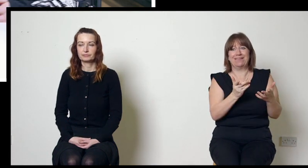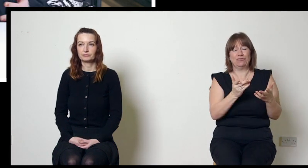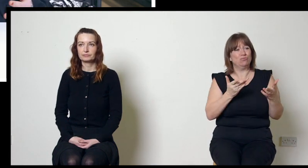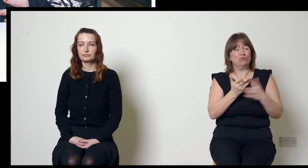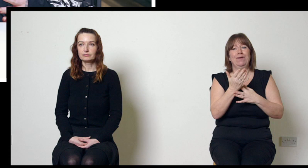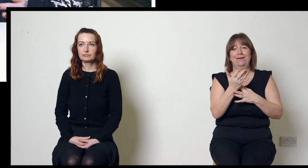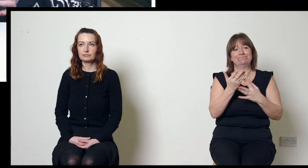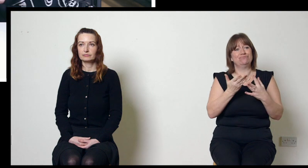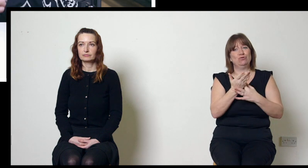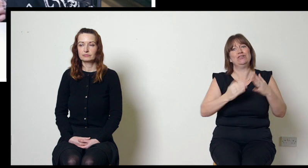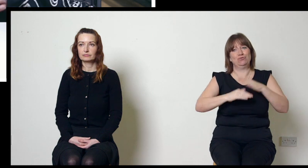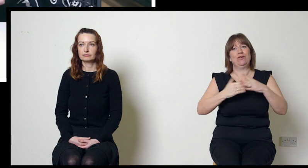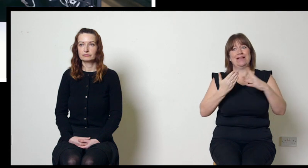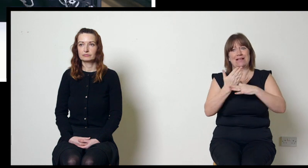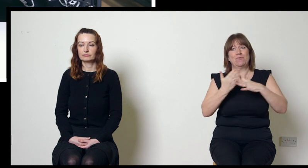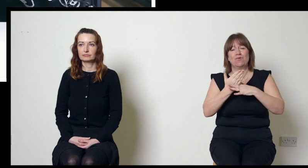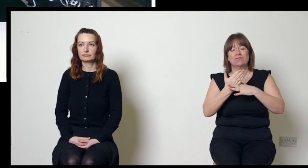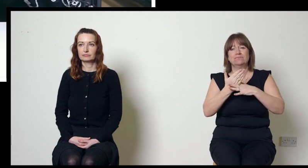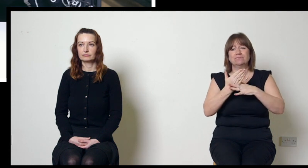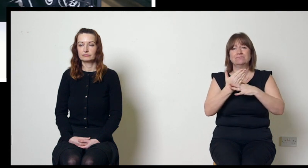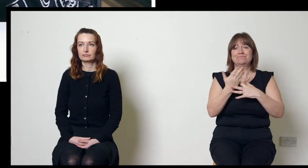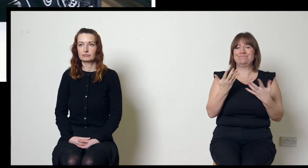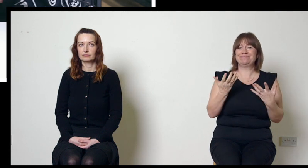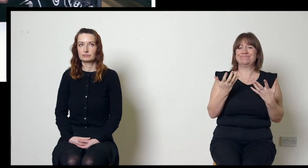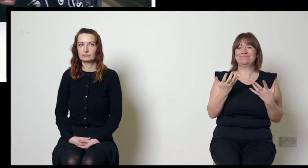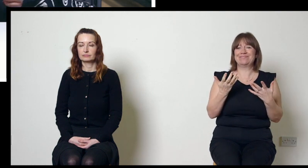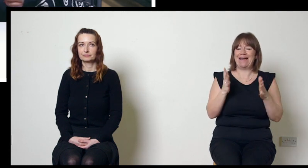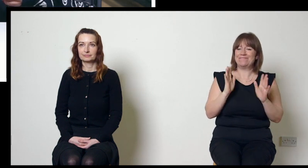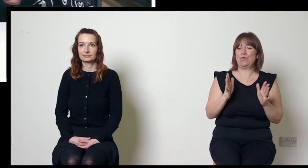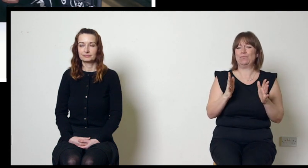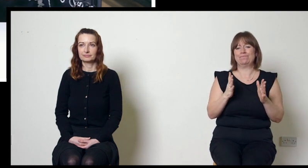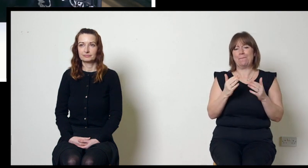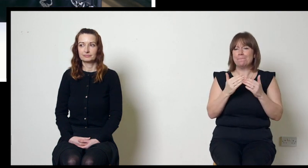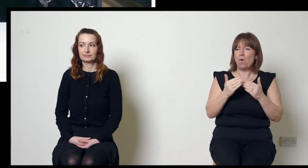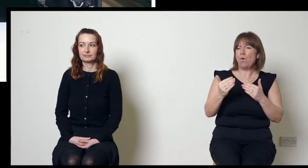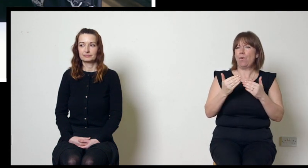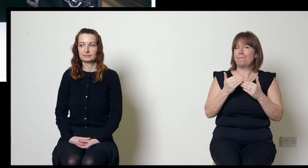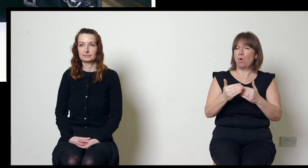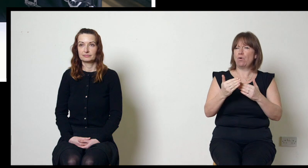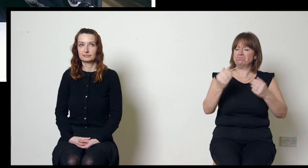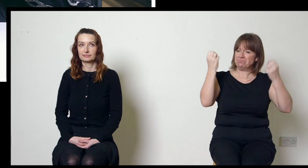But we also, I think, have gotten more and more confident at being able to